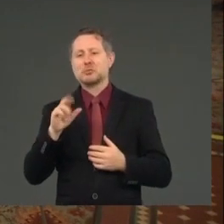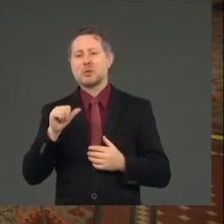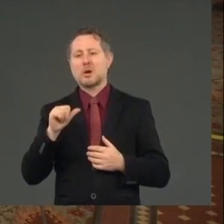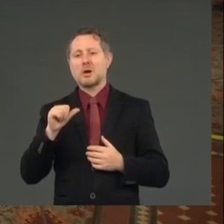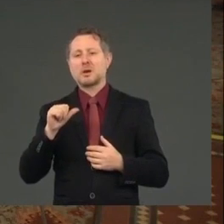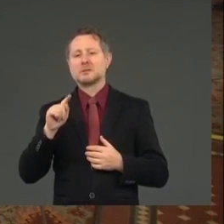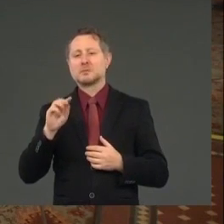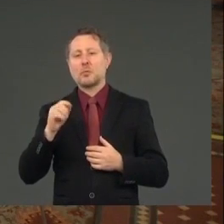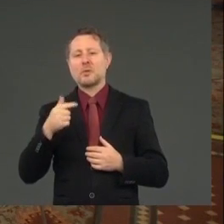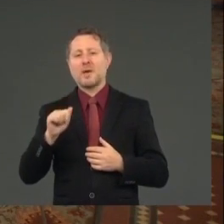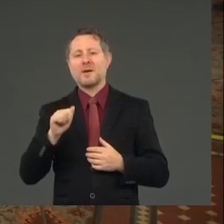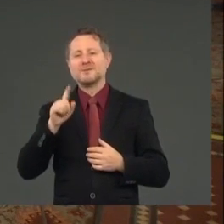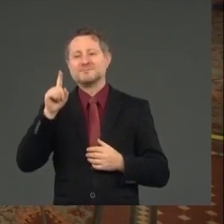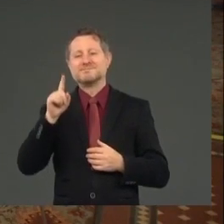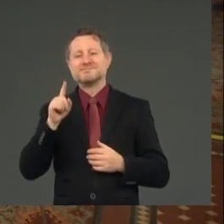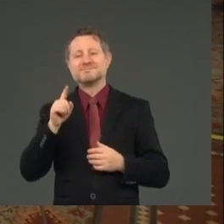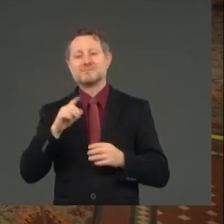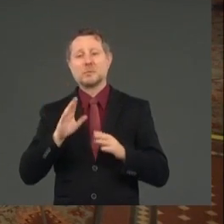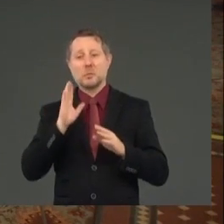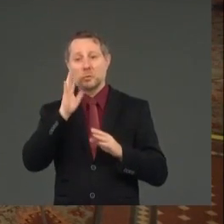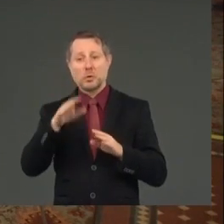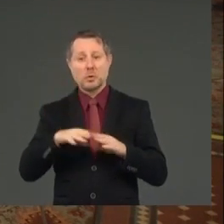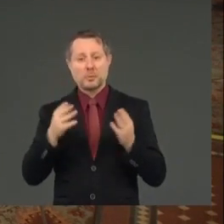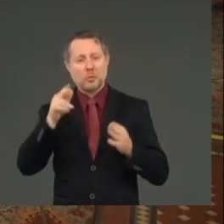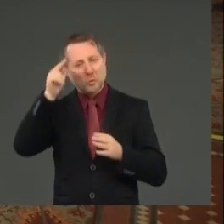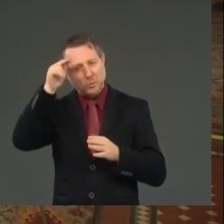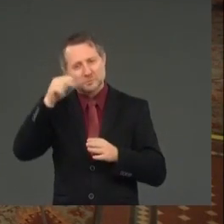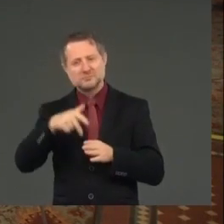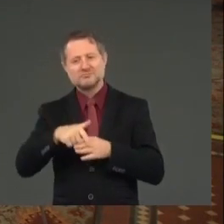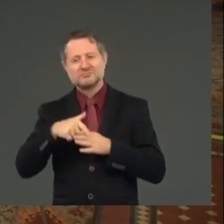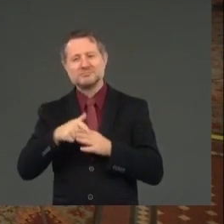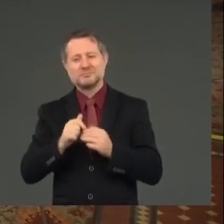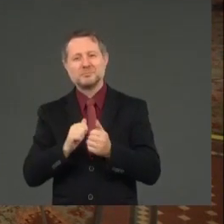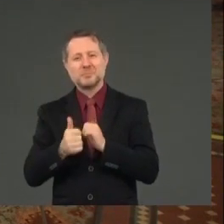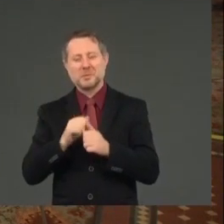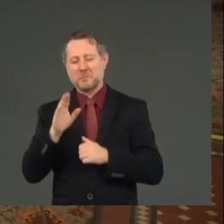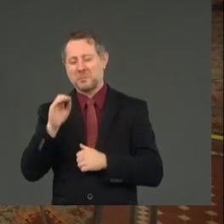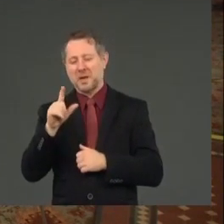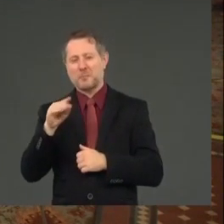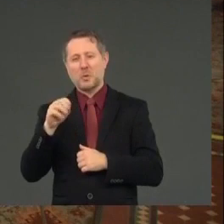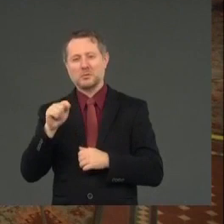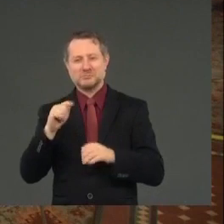THERE WERE QUESTIONS FOR THE MAYOR TODAY.